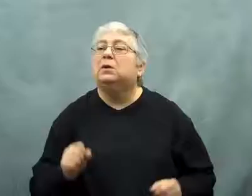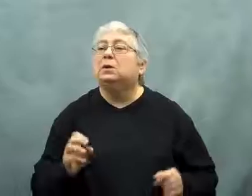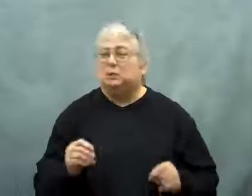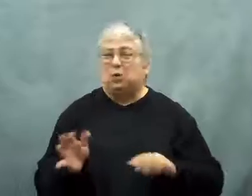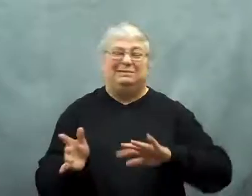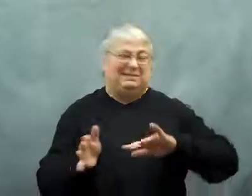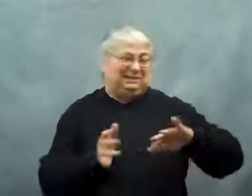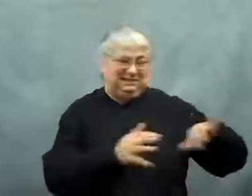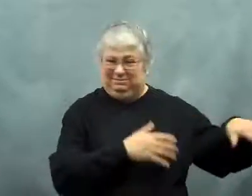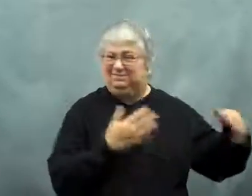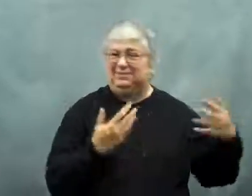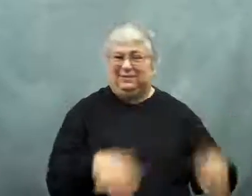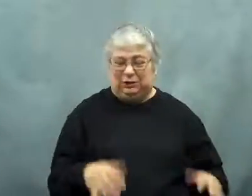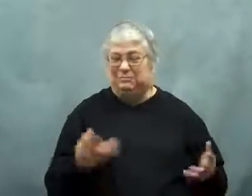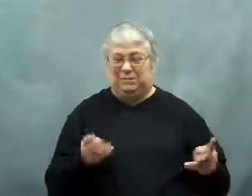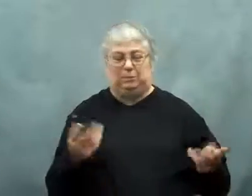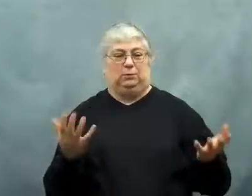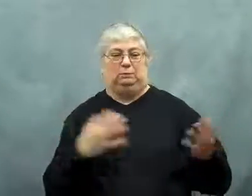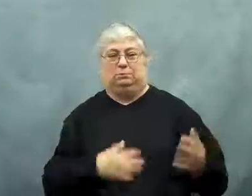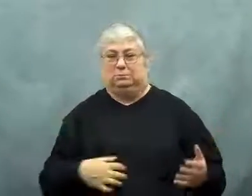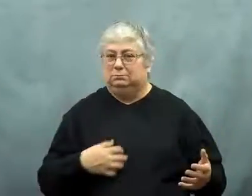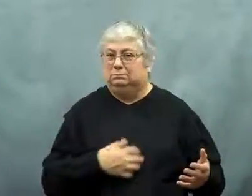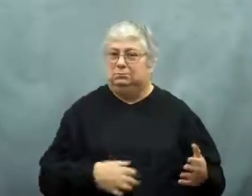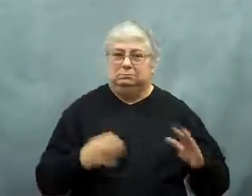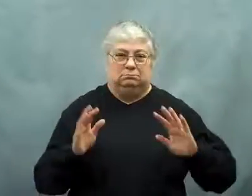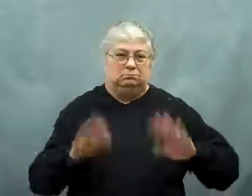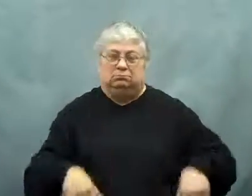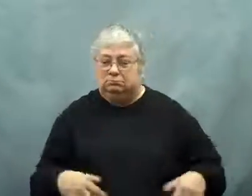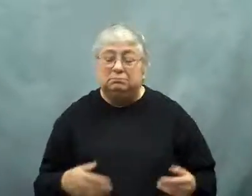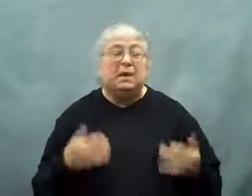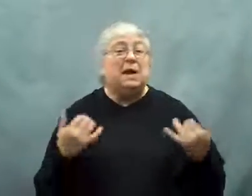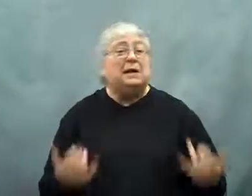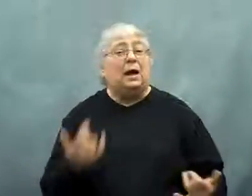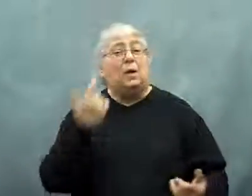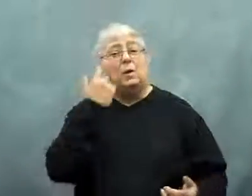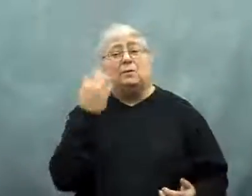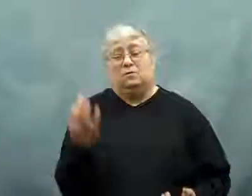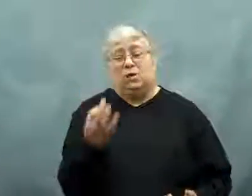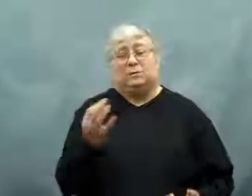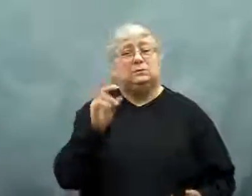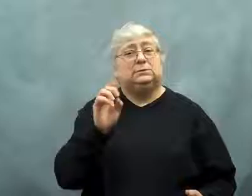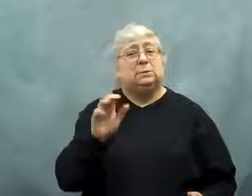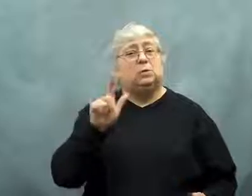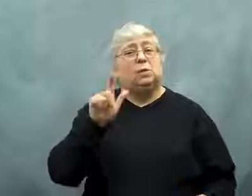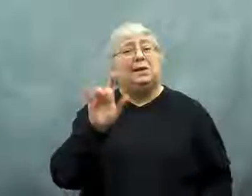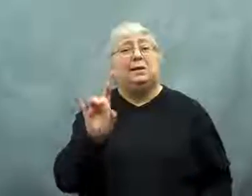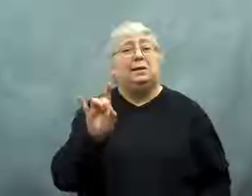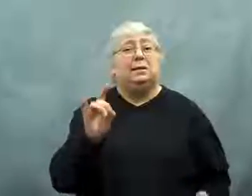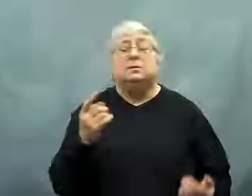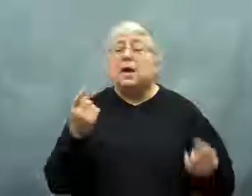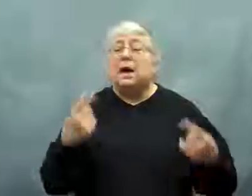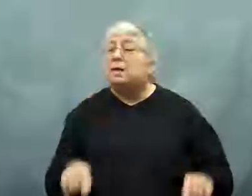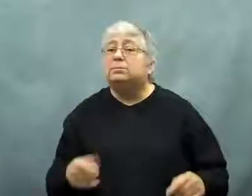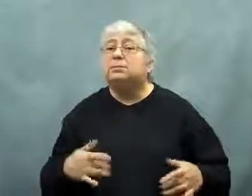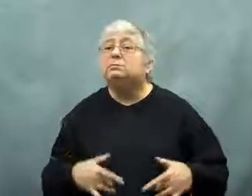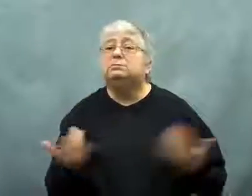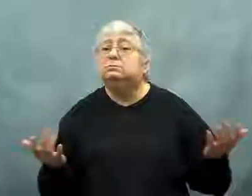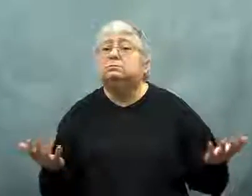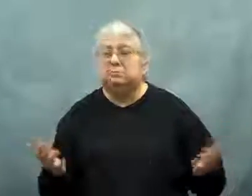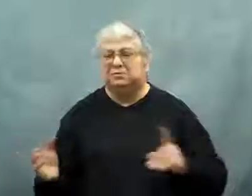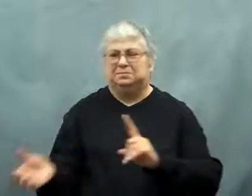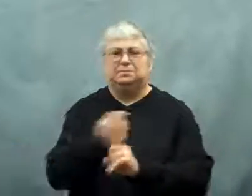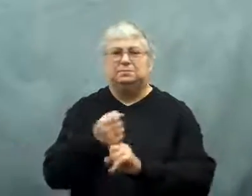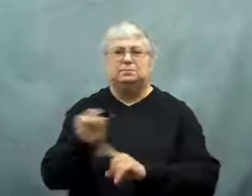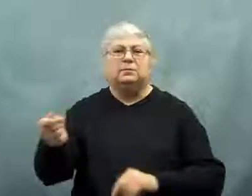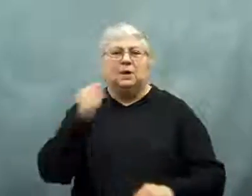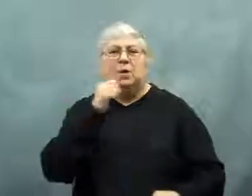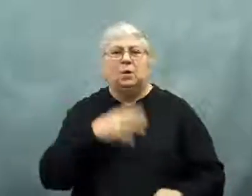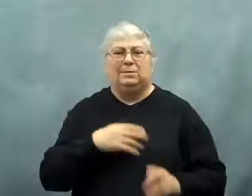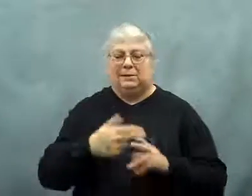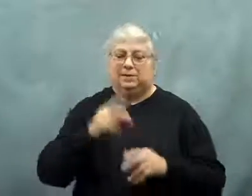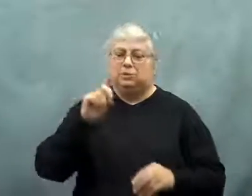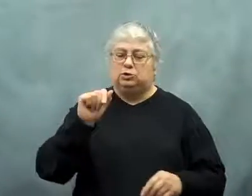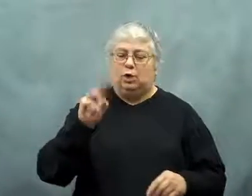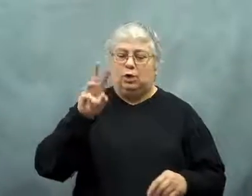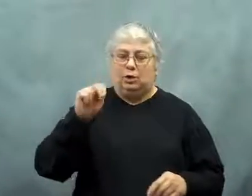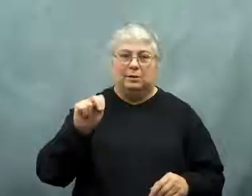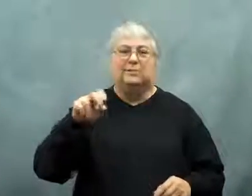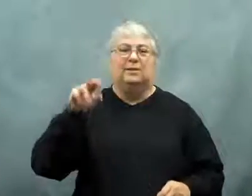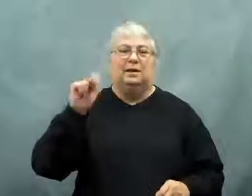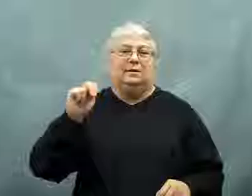After all that, it was a very upsetting incident.